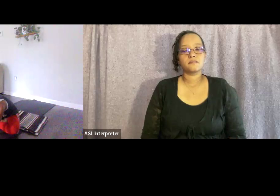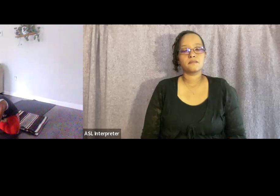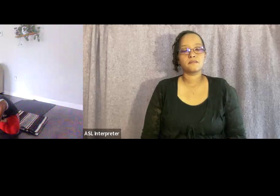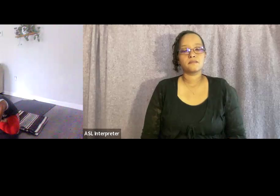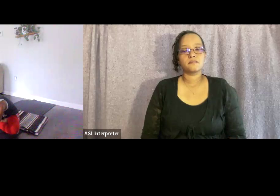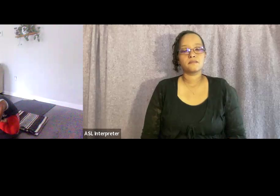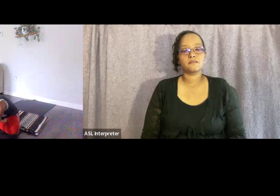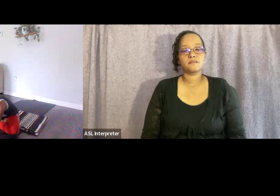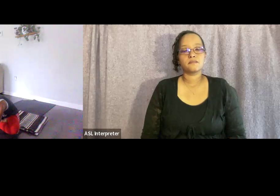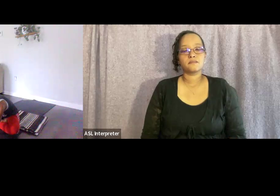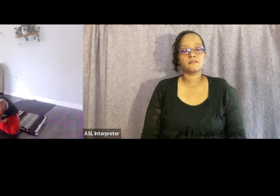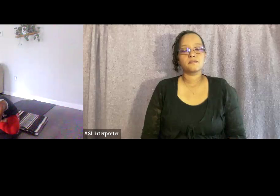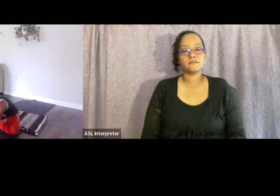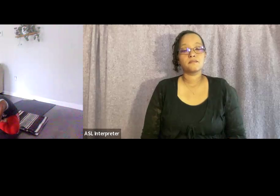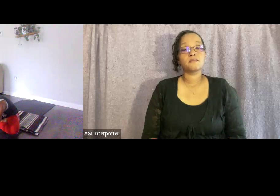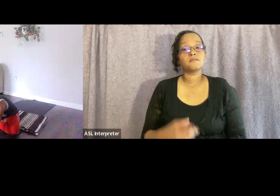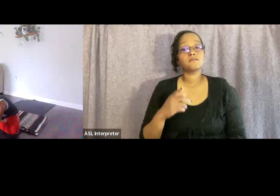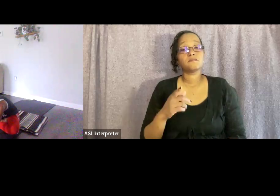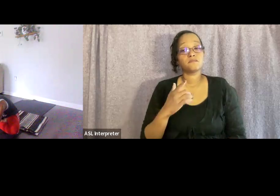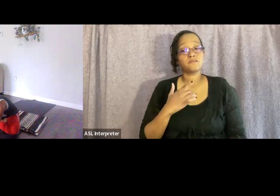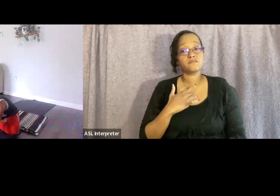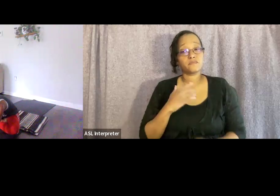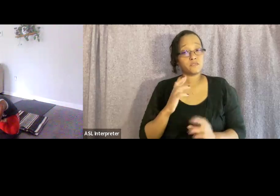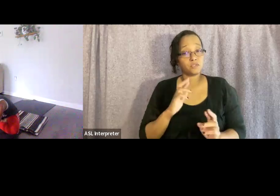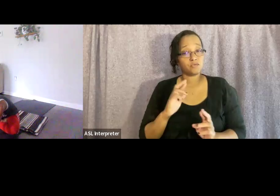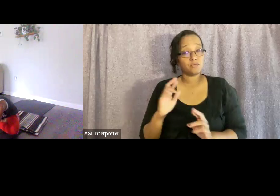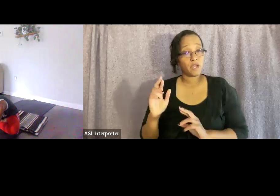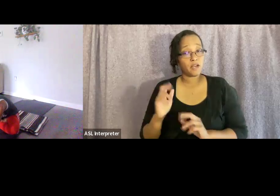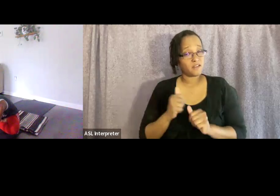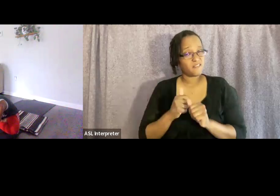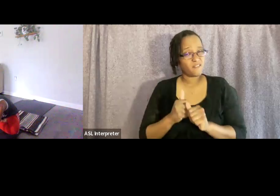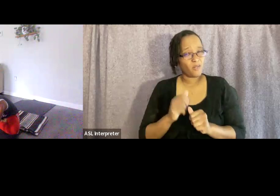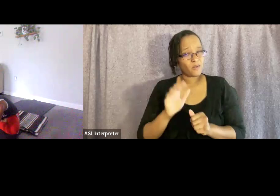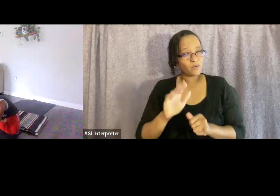And then when you're ready, in your own time, if you're on your back,